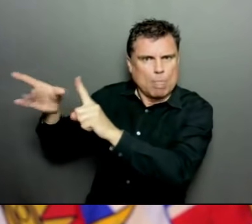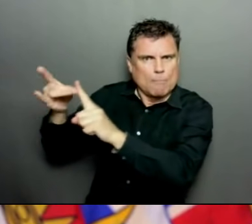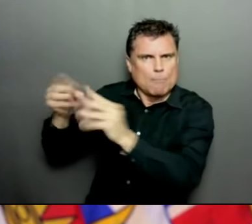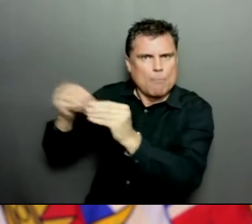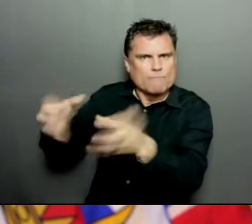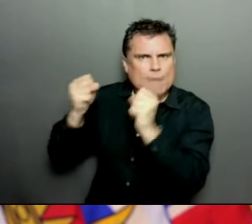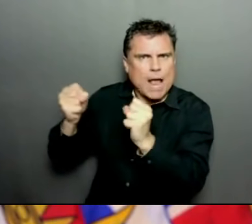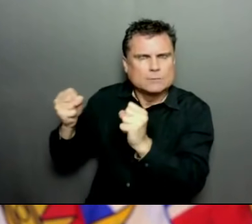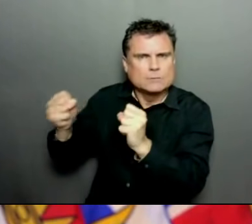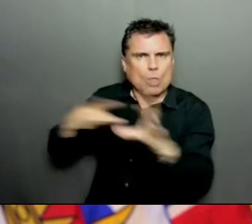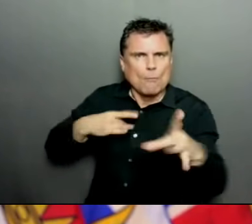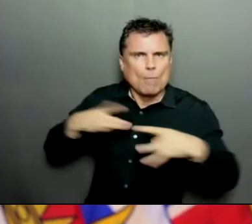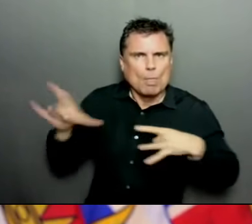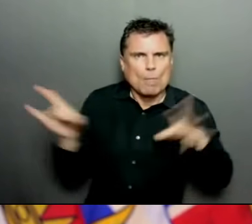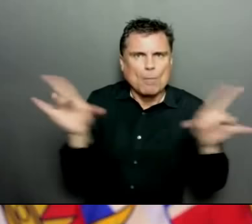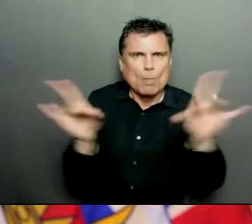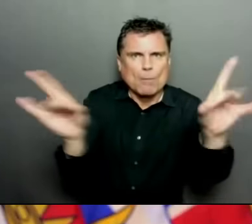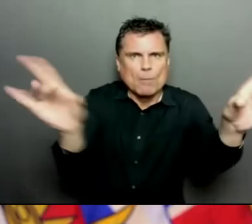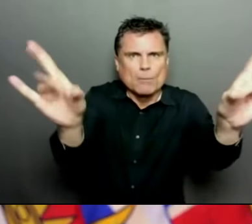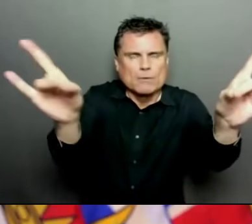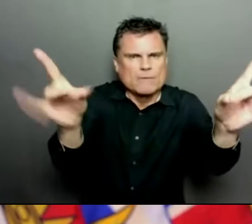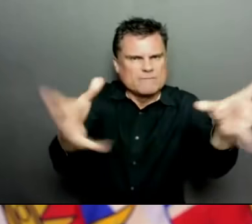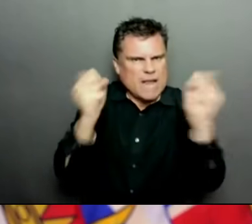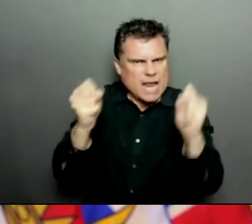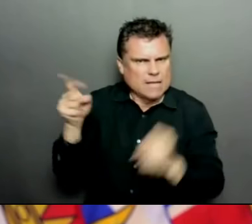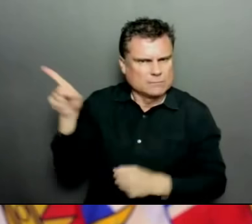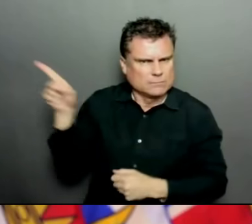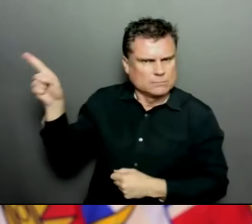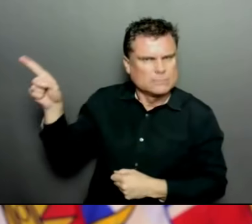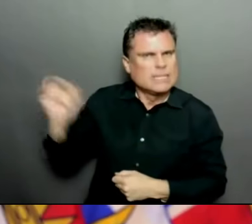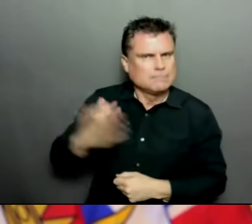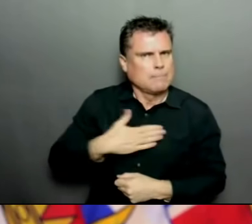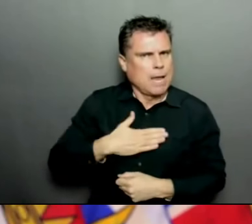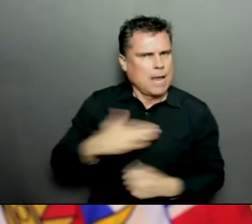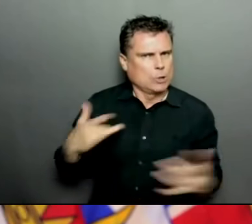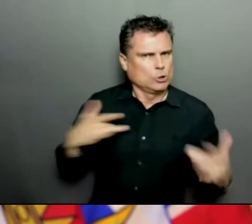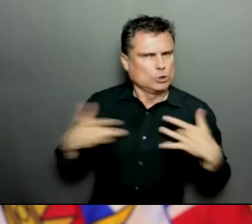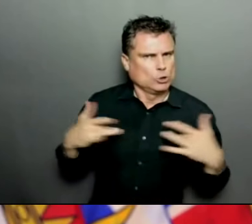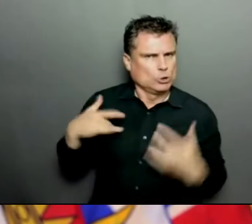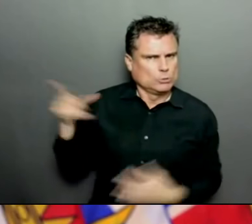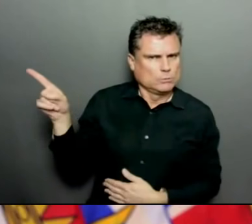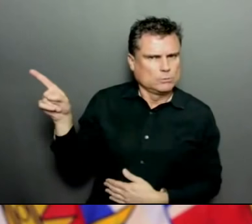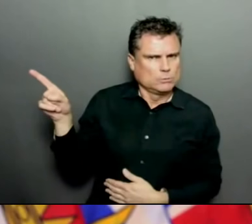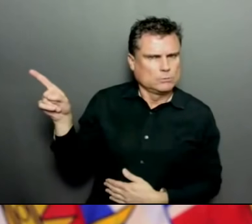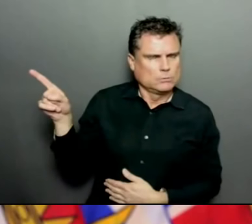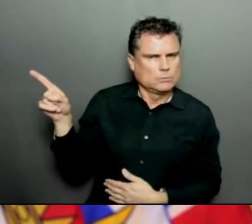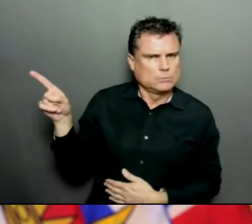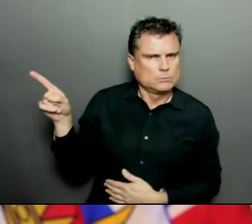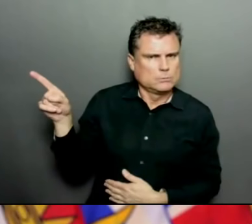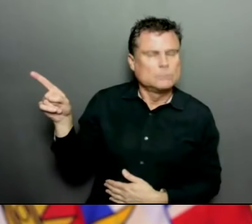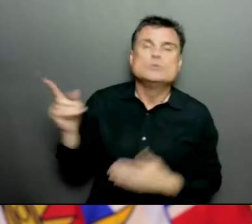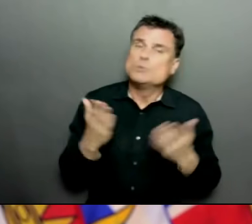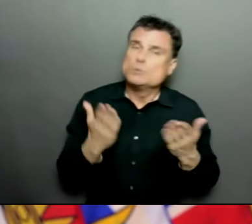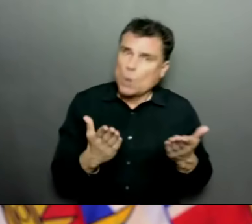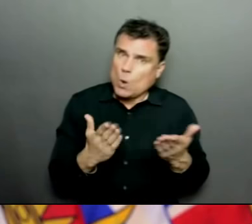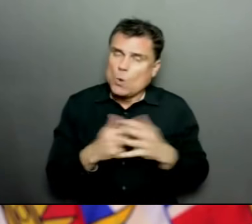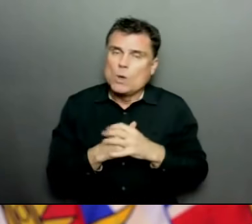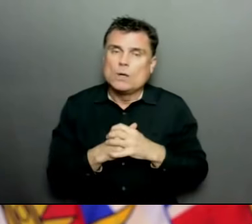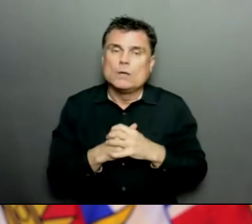and recognizing that the amount of vaccine that we have is not enough to protect everybody right